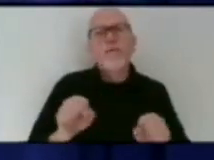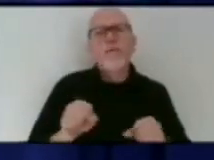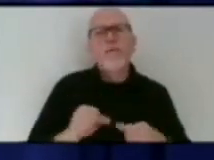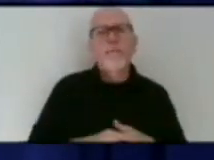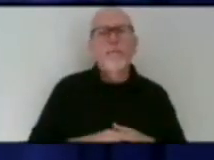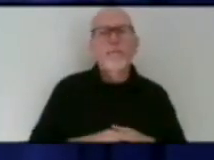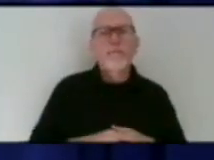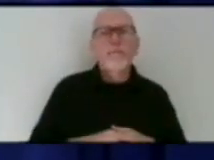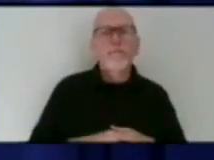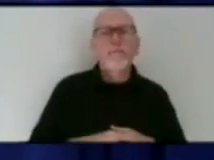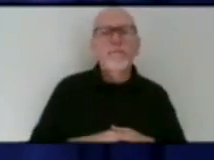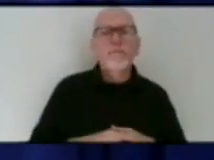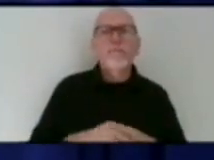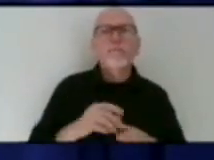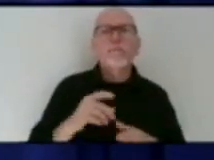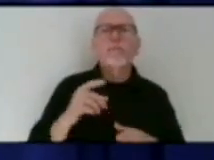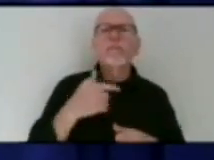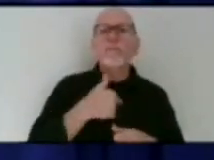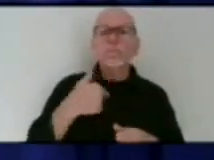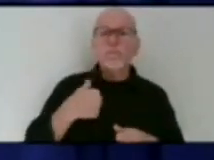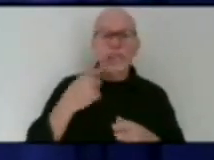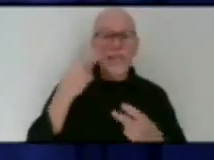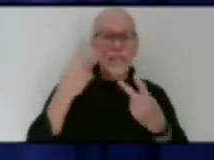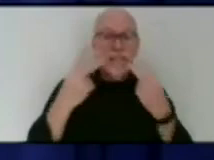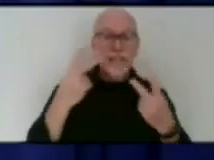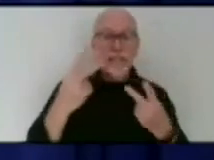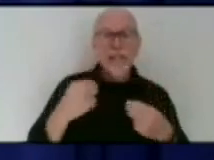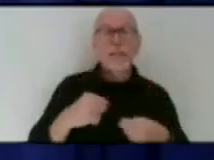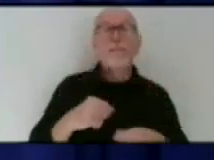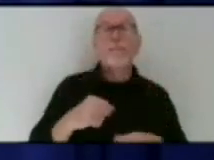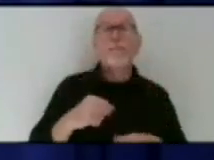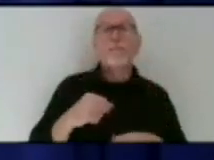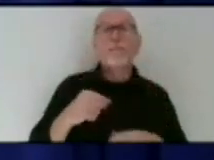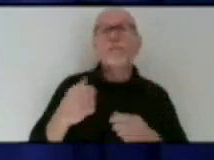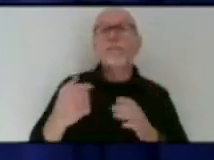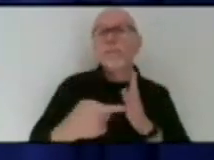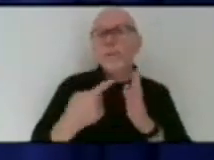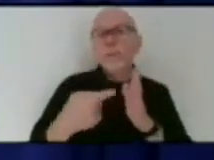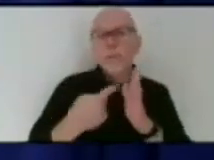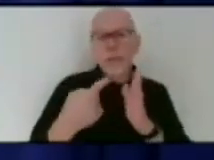what we what we do see, though, Brandon is on occasion and you we've read about